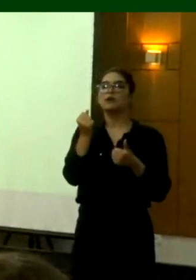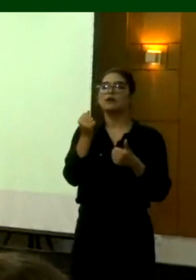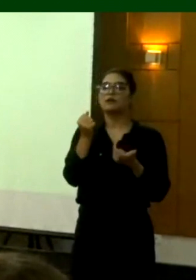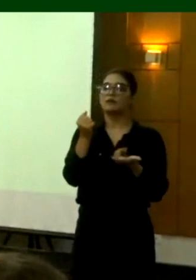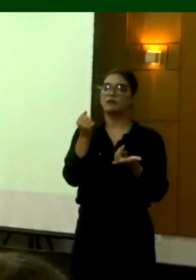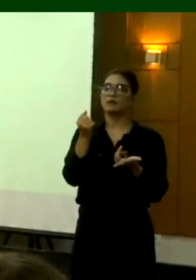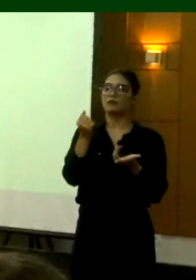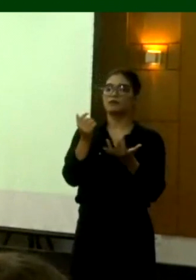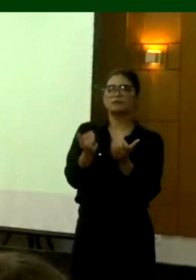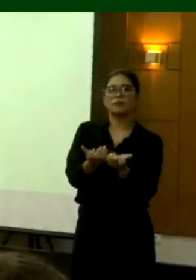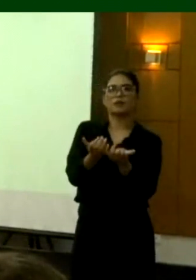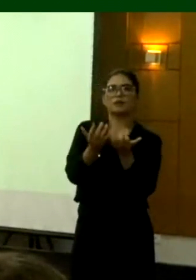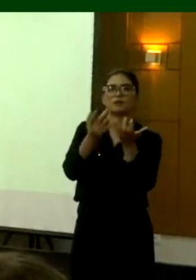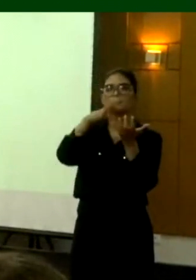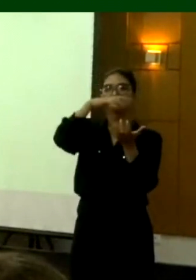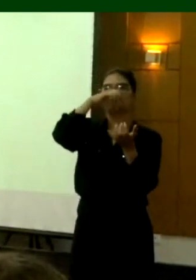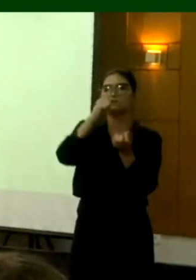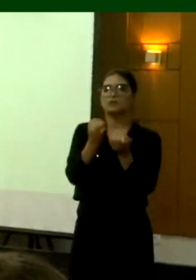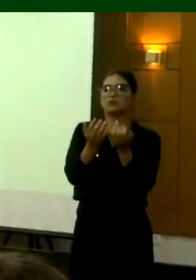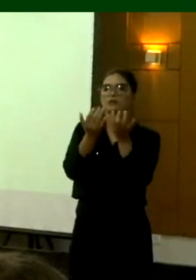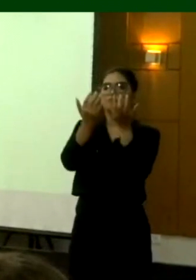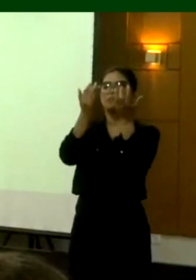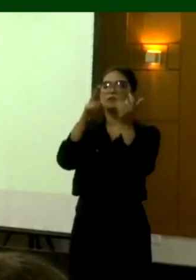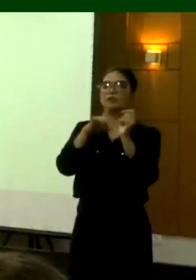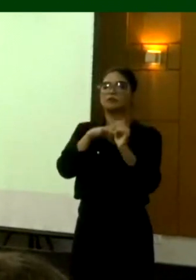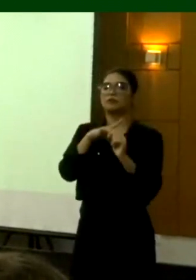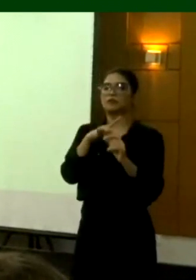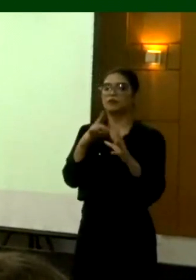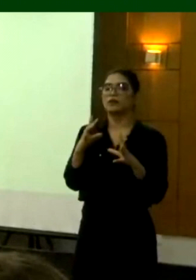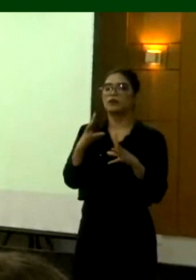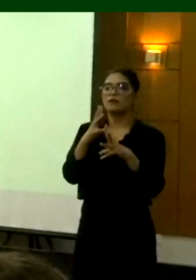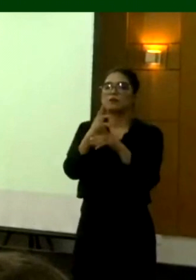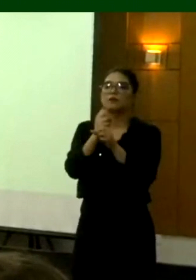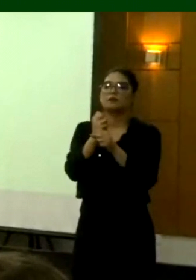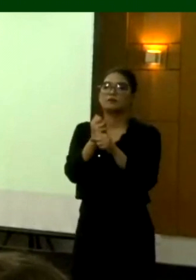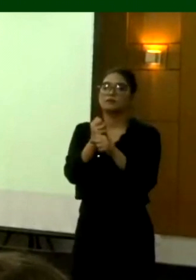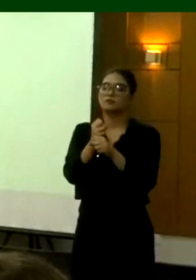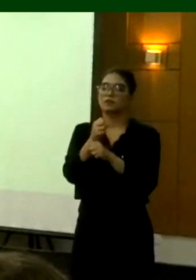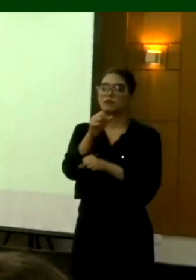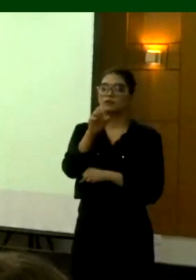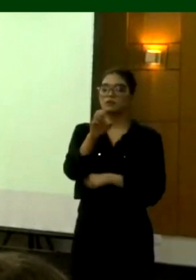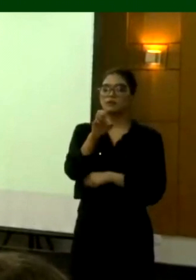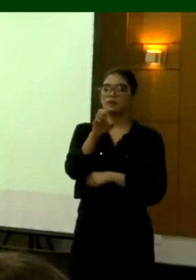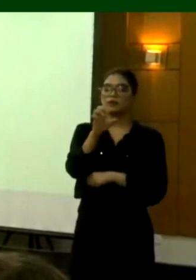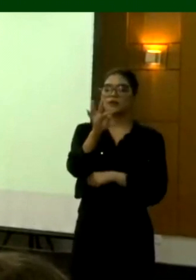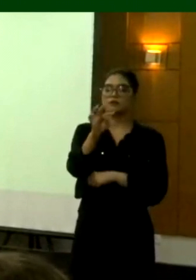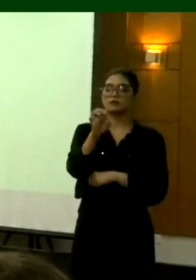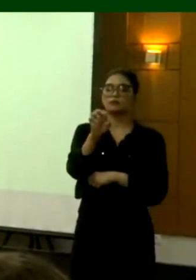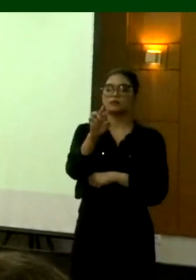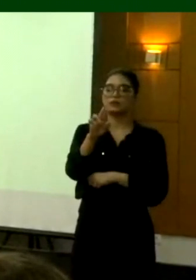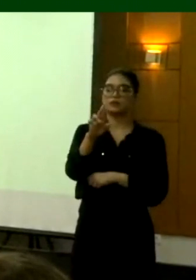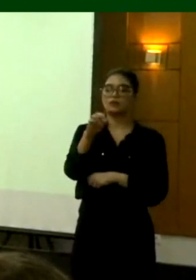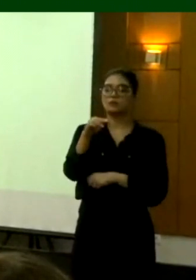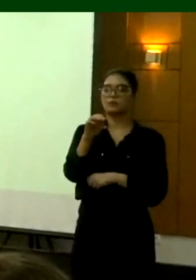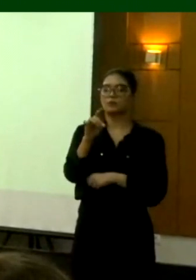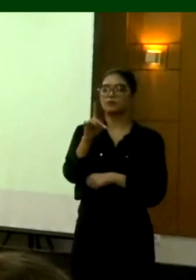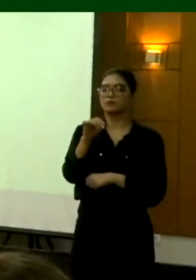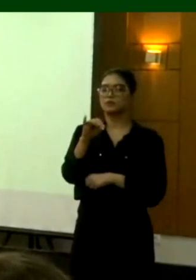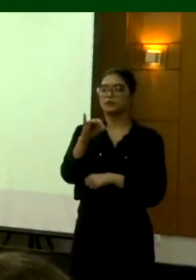I solve it by the thermodynamic equation oh and then 1 portion of AR has energy it will move